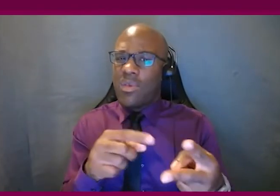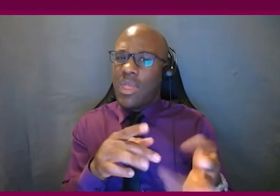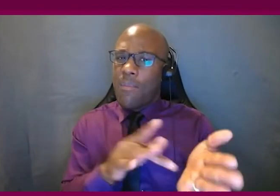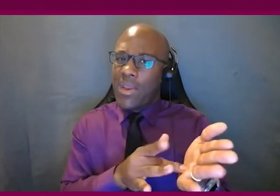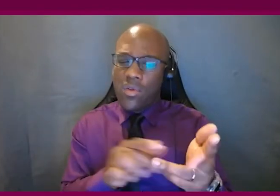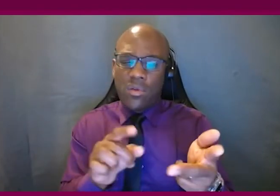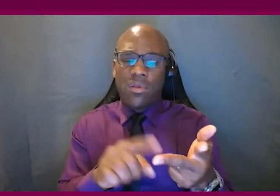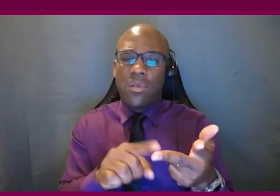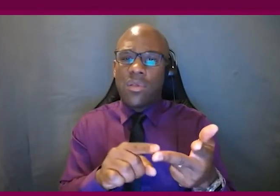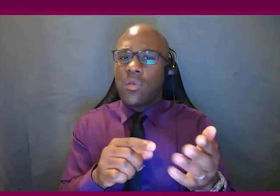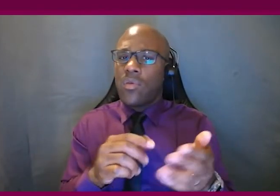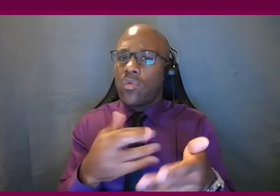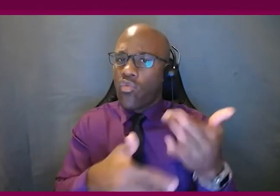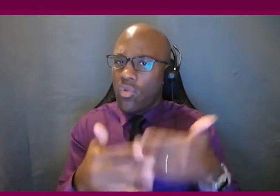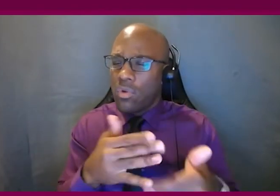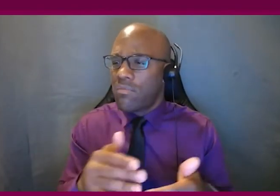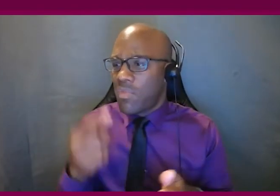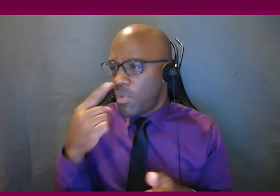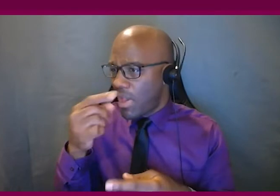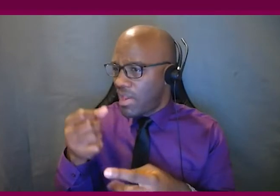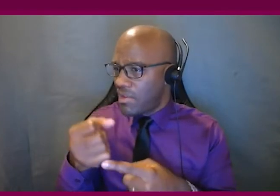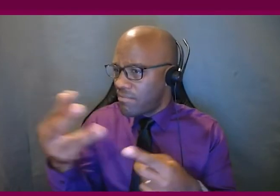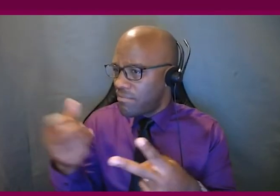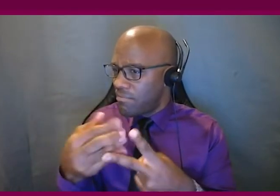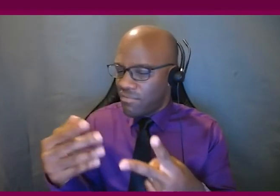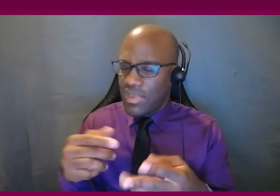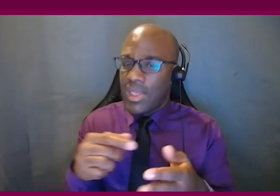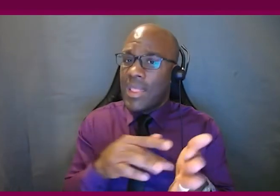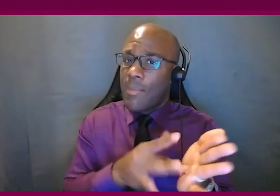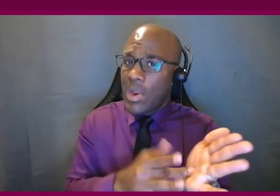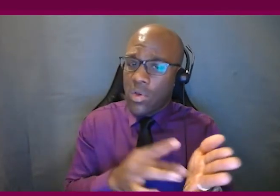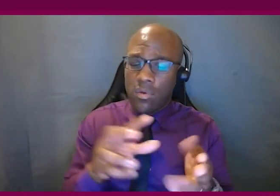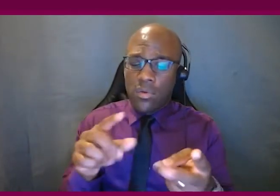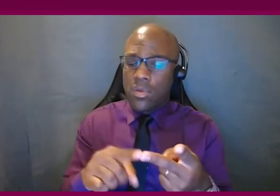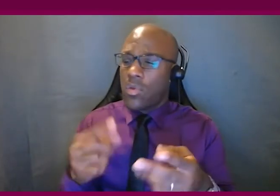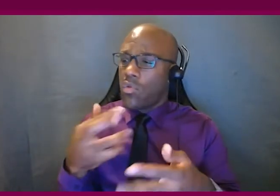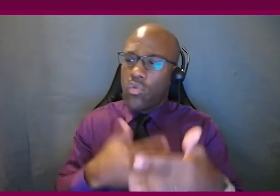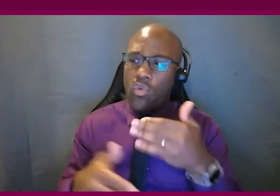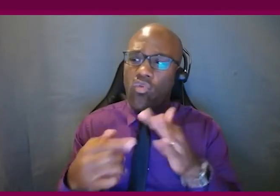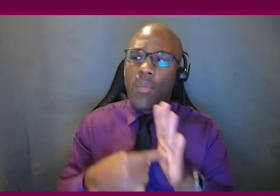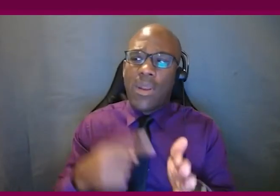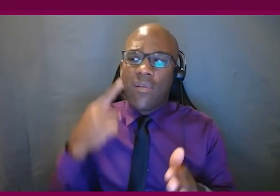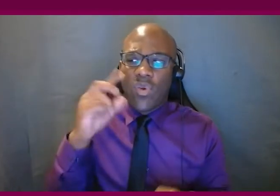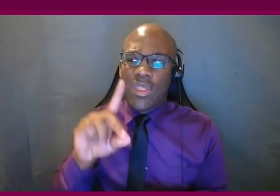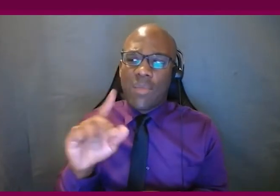kind of like the mental toll that the lack of accessibility creates for disabled people on an everyday basis.